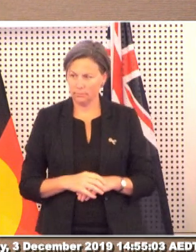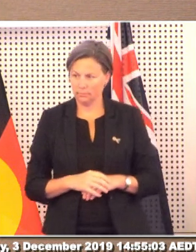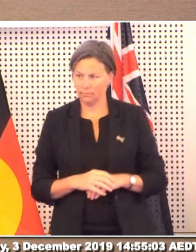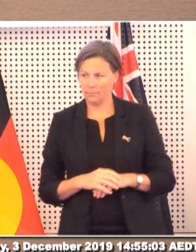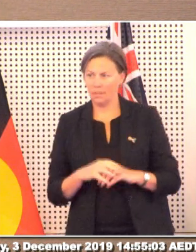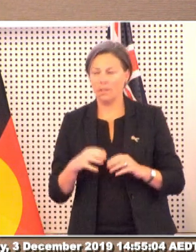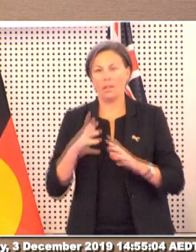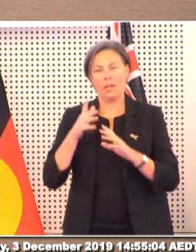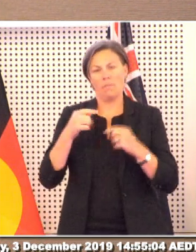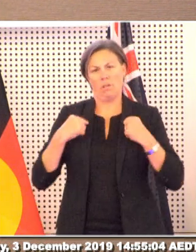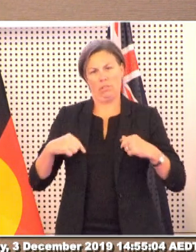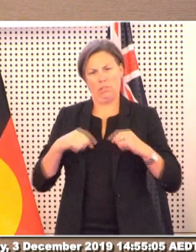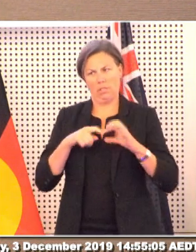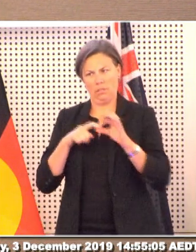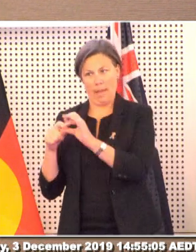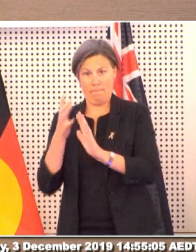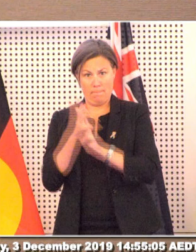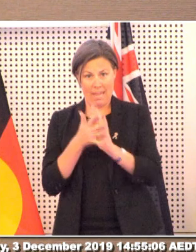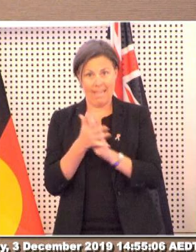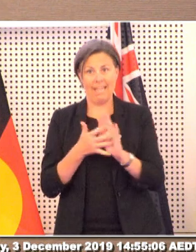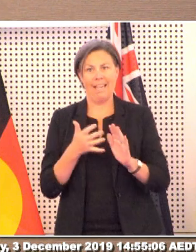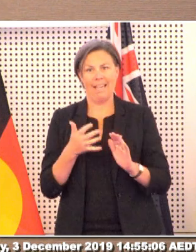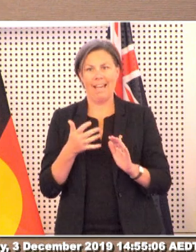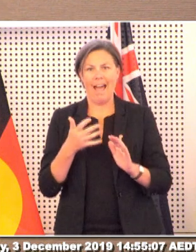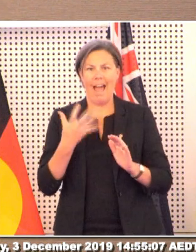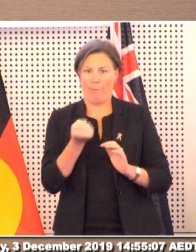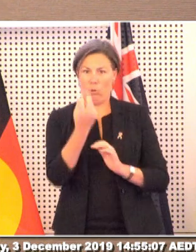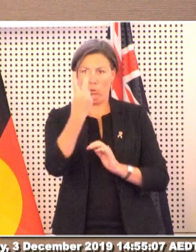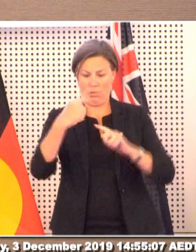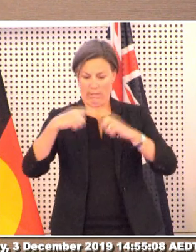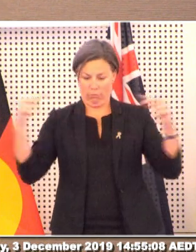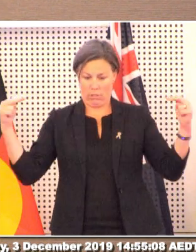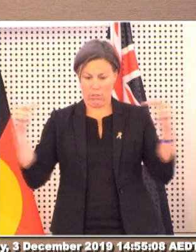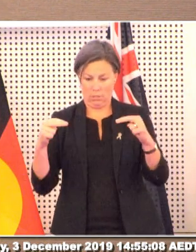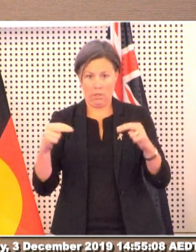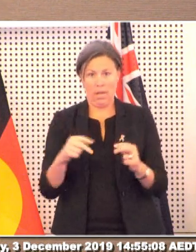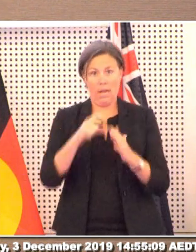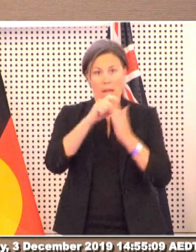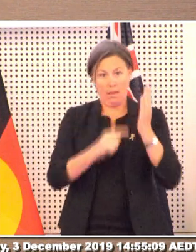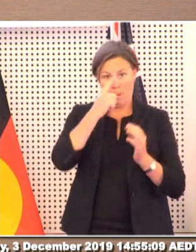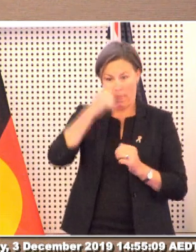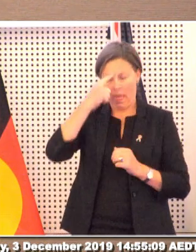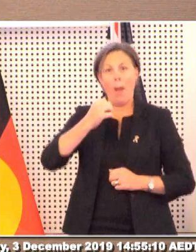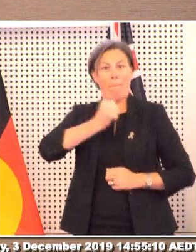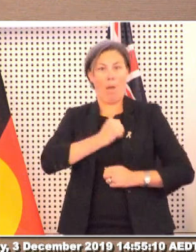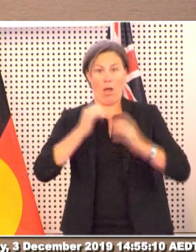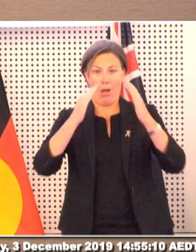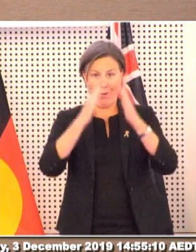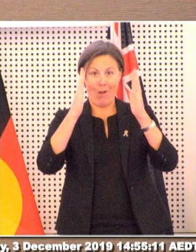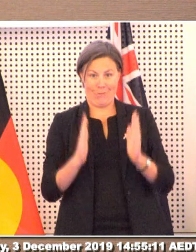Is that the issue? And that – that is the challenge. That is the tension that I think disability service providers have to find the